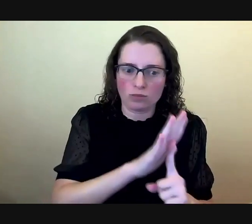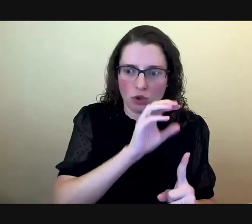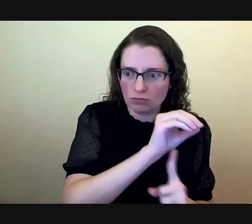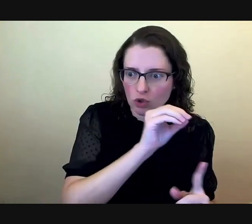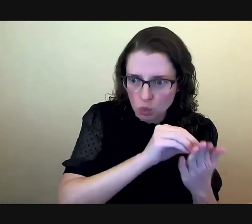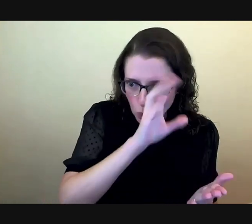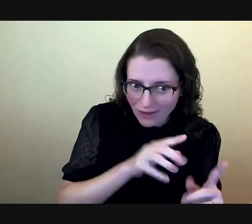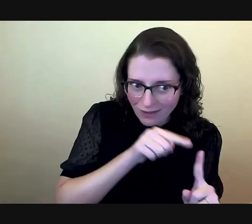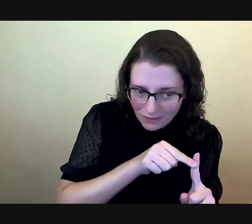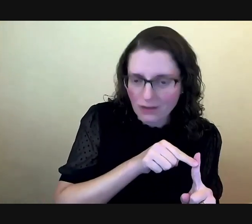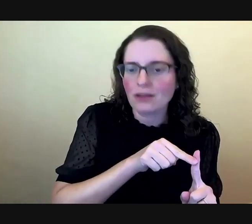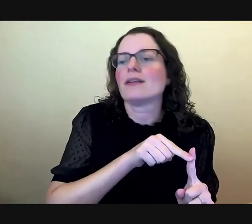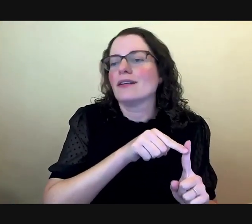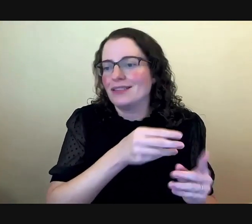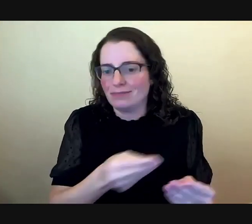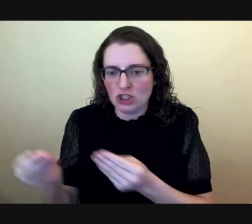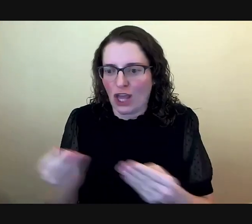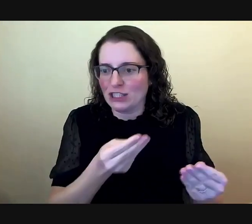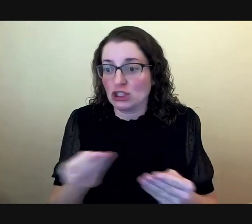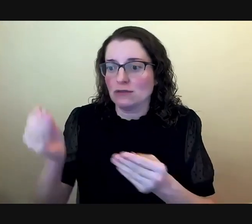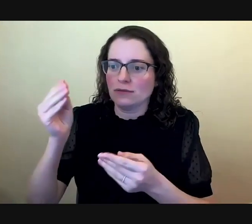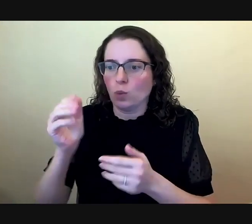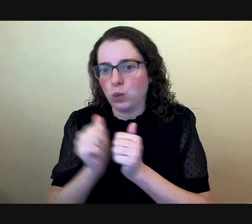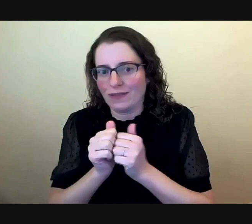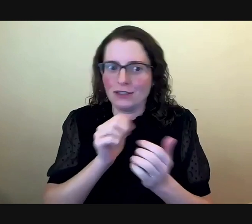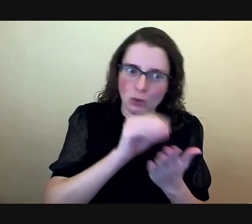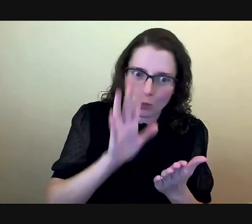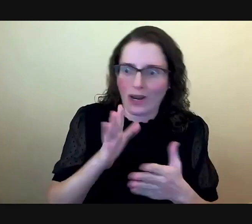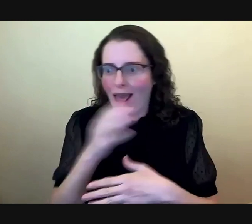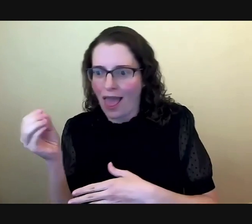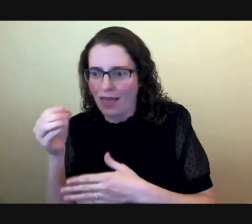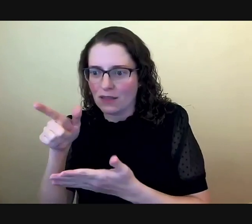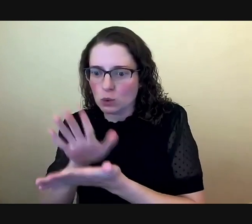that private information about the student